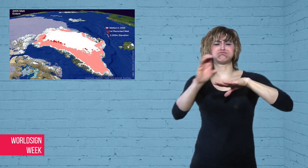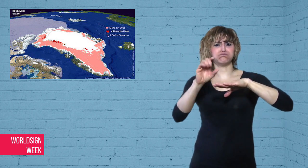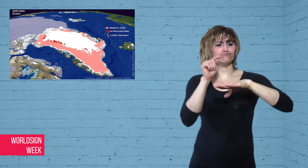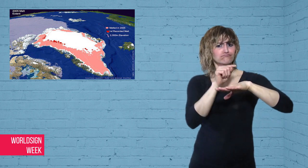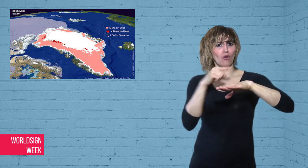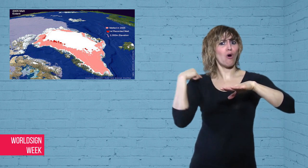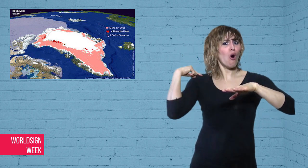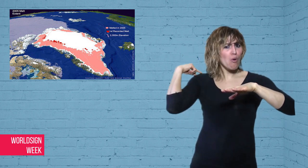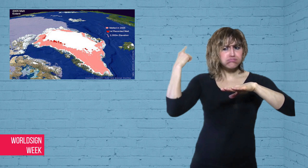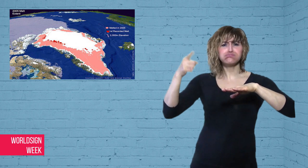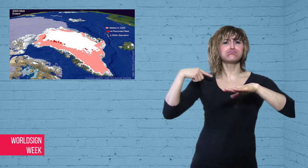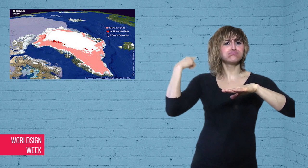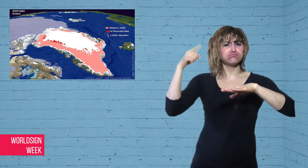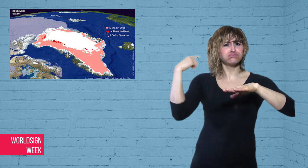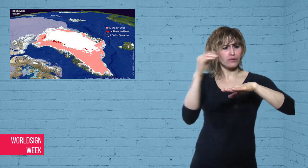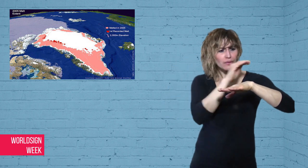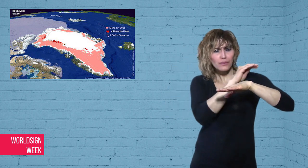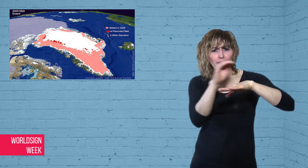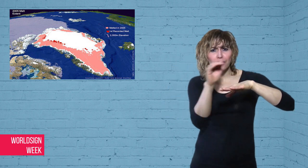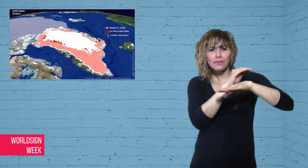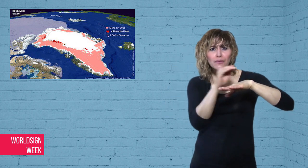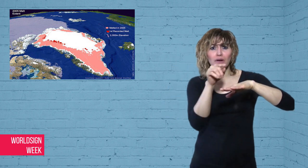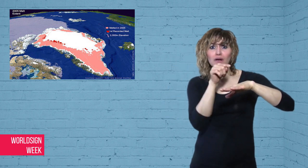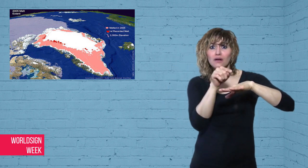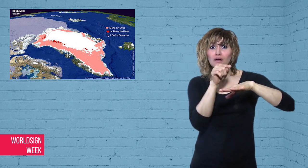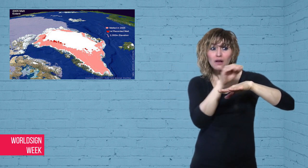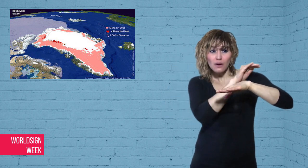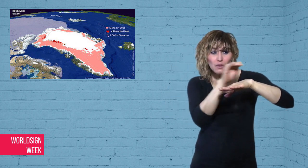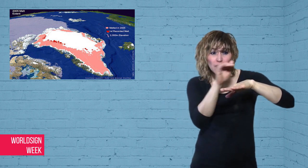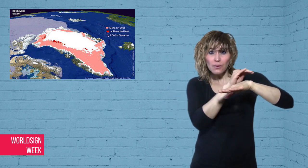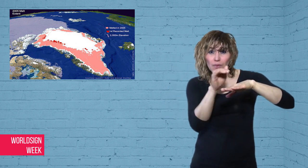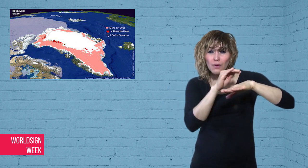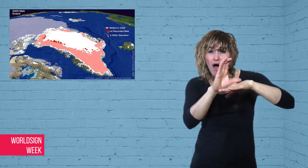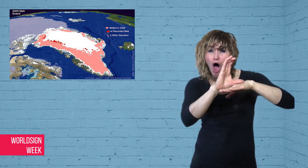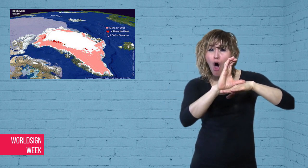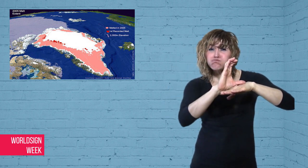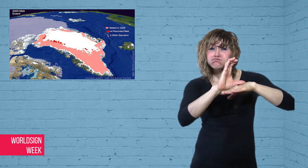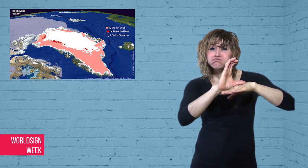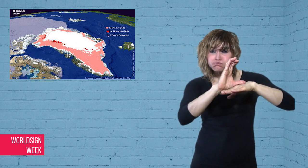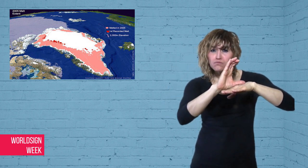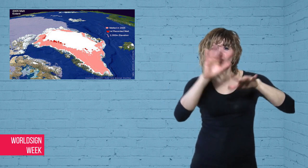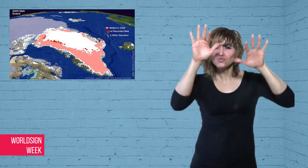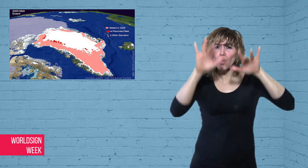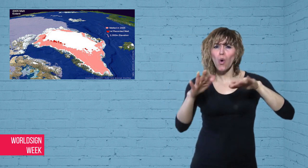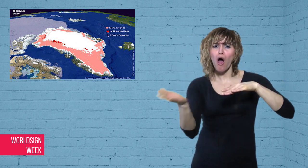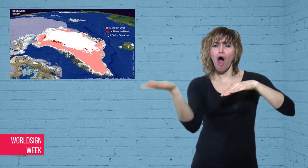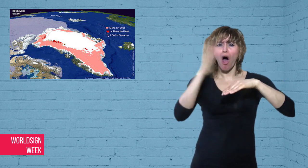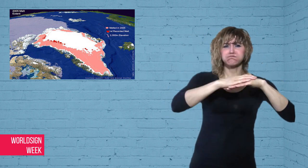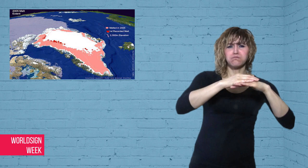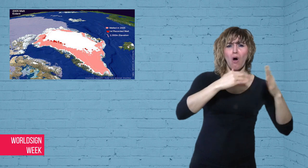by a permanent ice sheet.